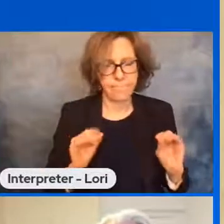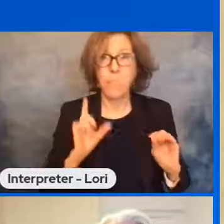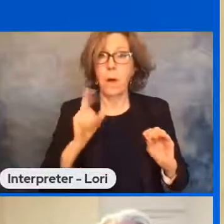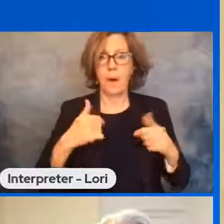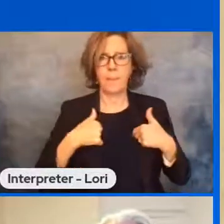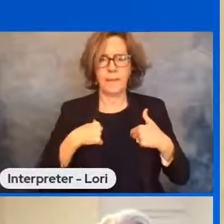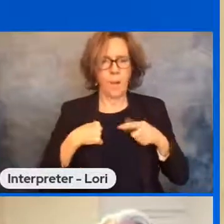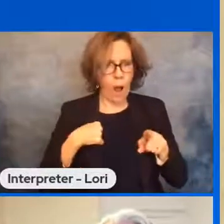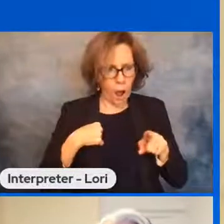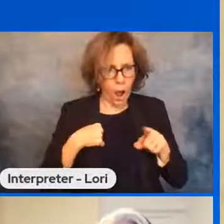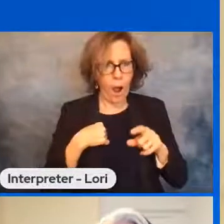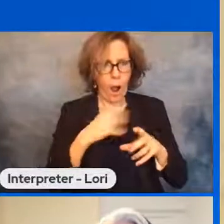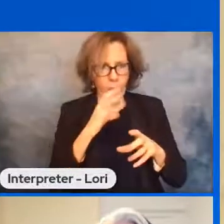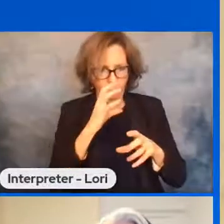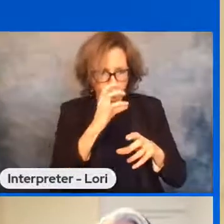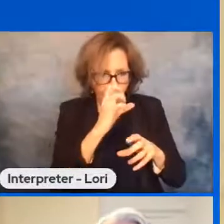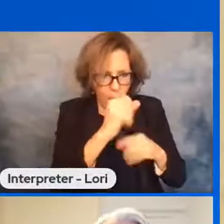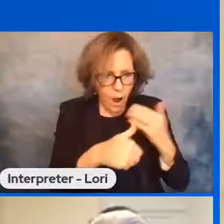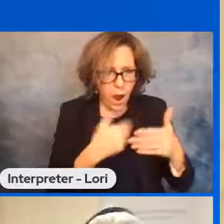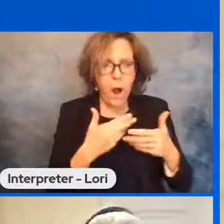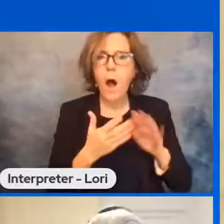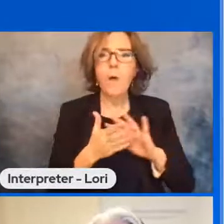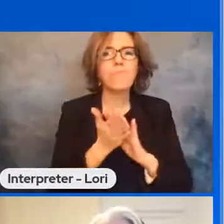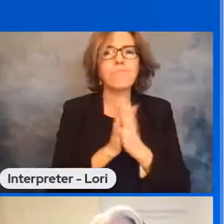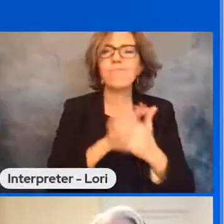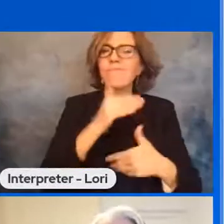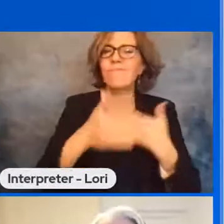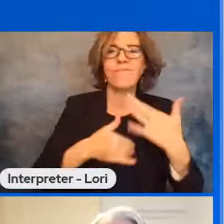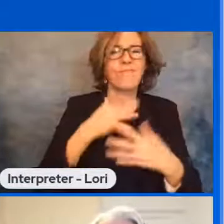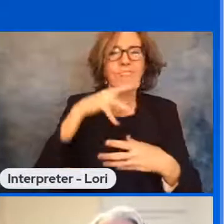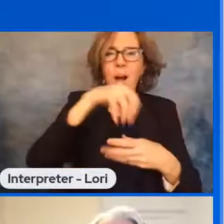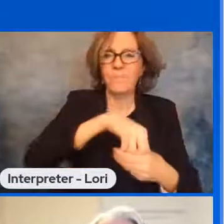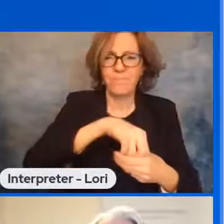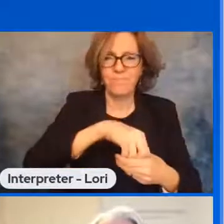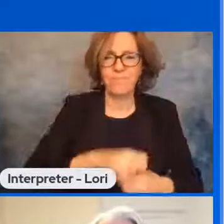[END PLAYBACK]